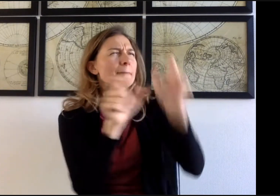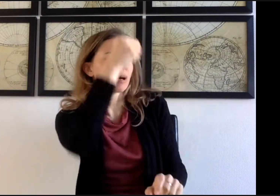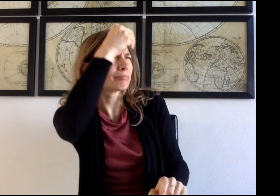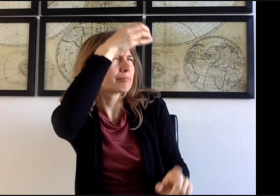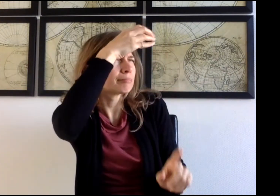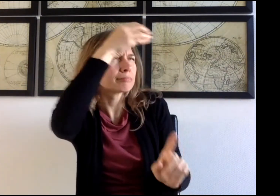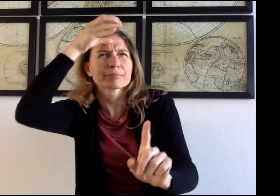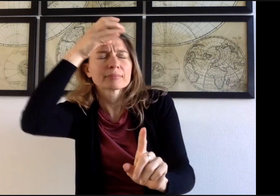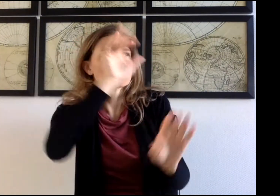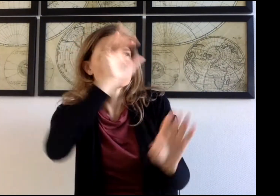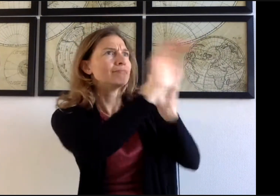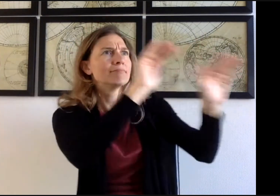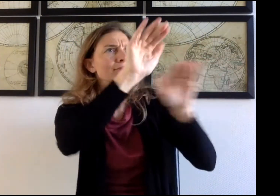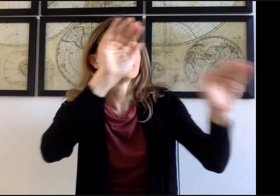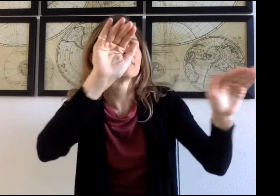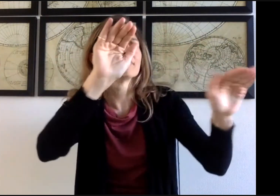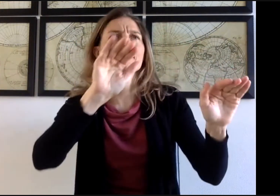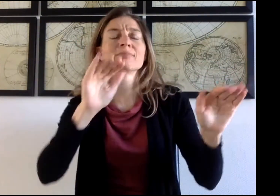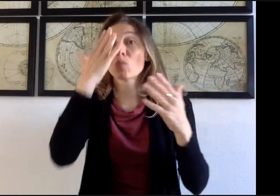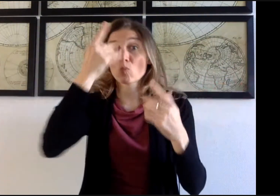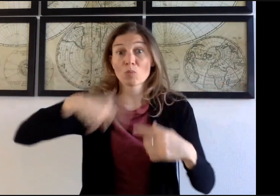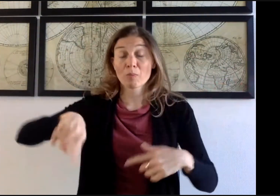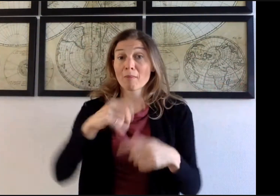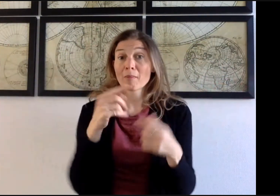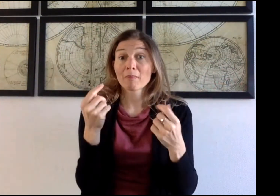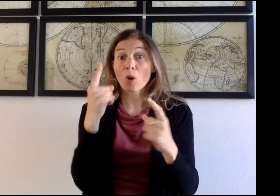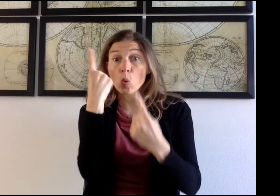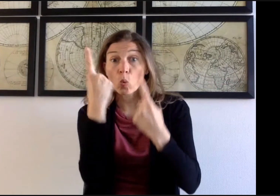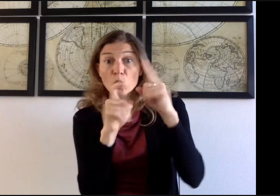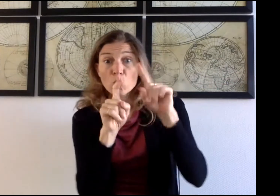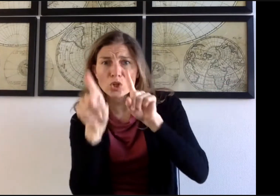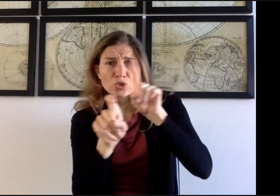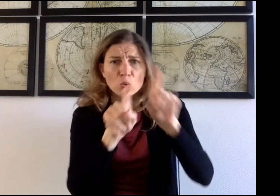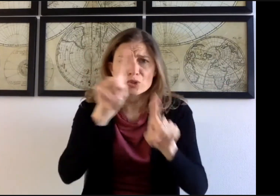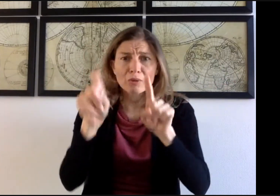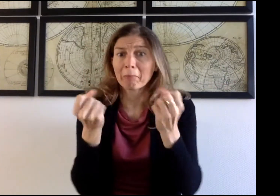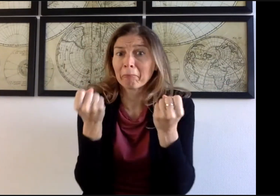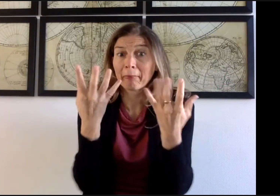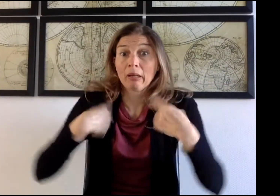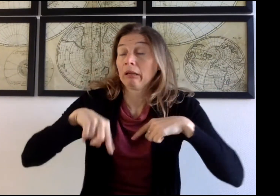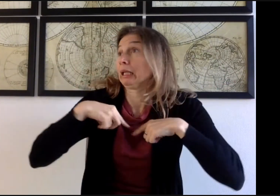Because some things are unknown to us, so we're trying to help you all.